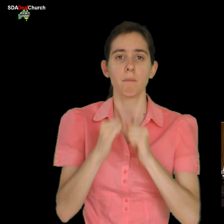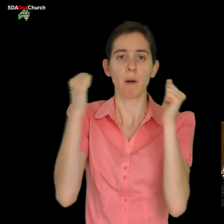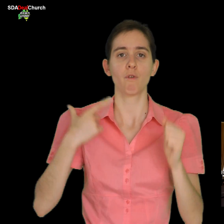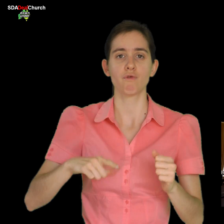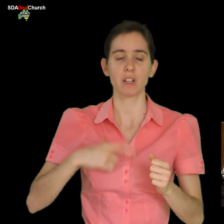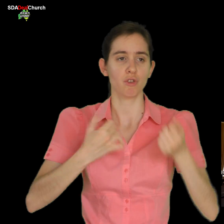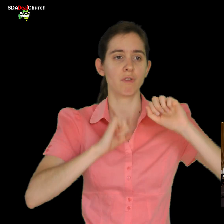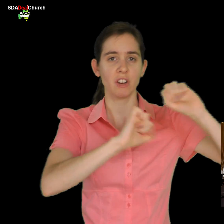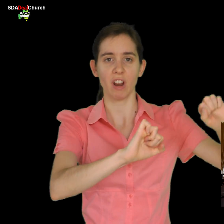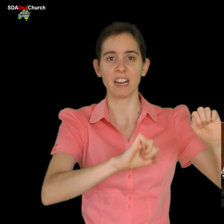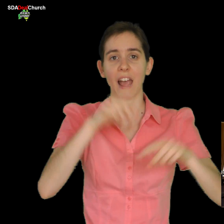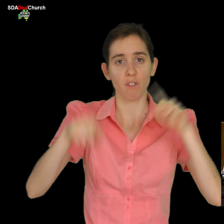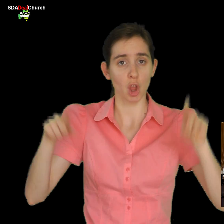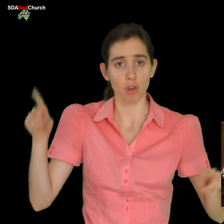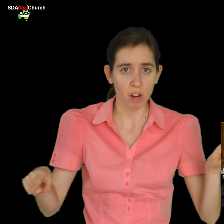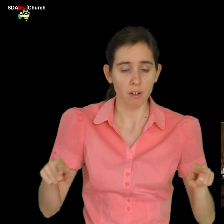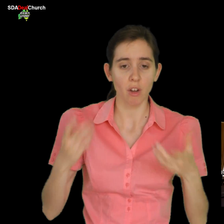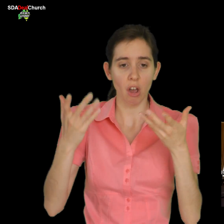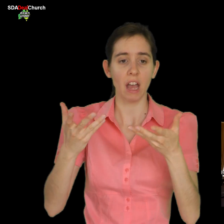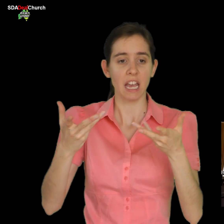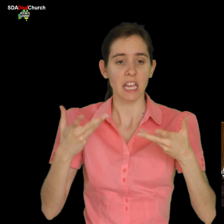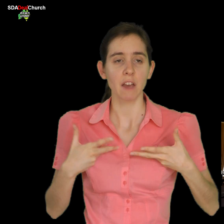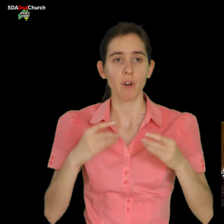evolution are given by scientist and